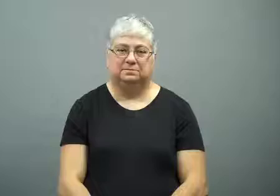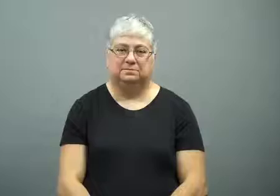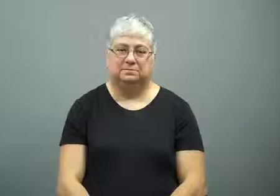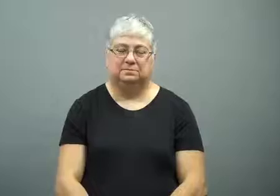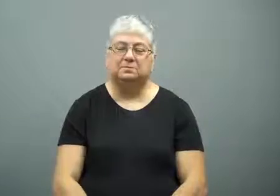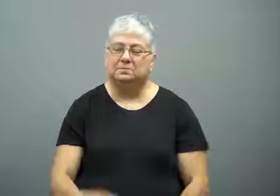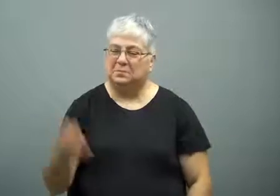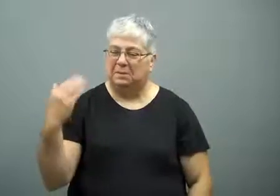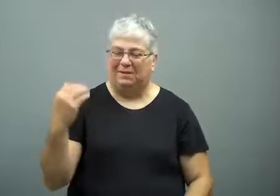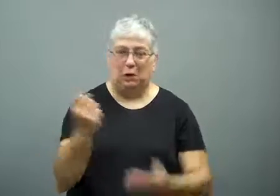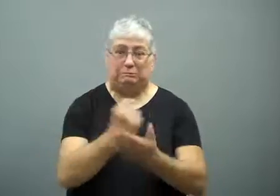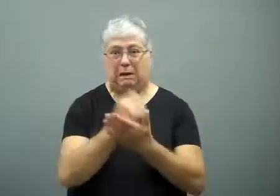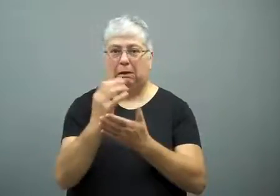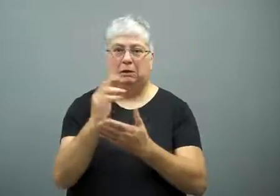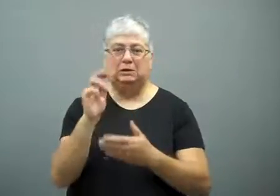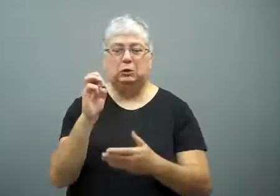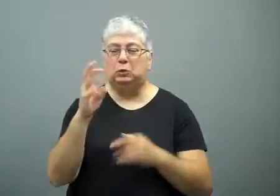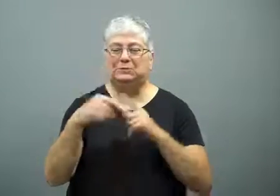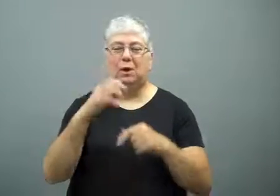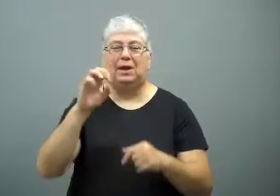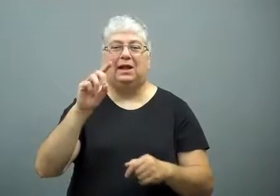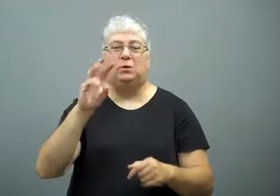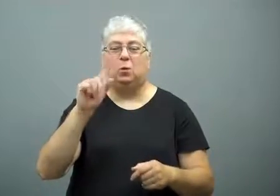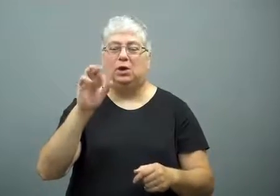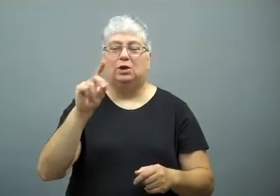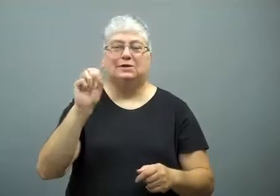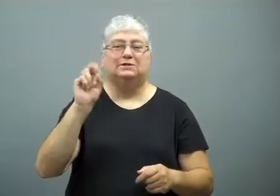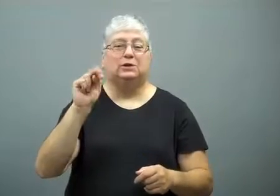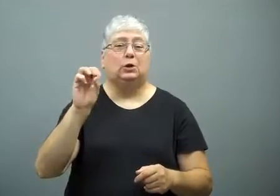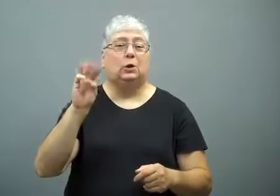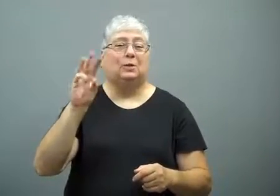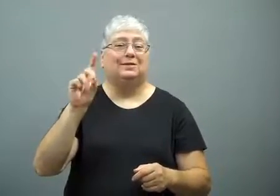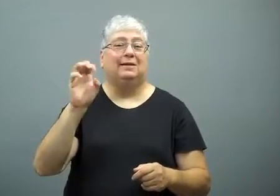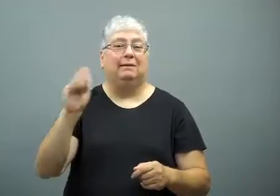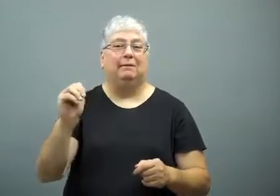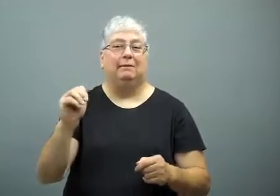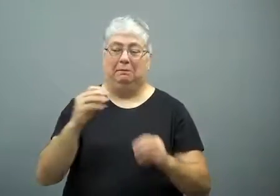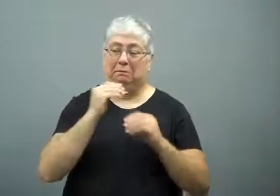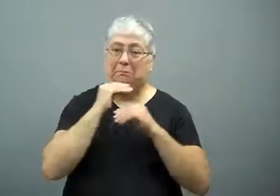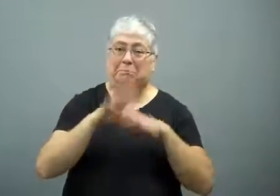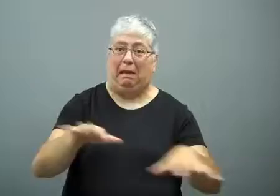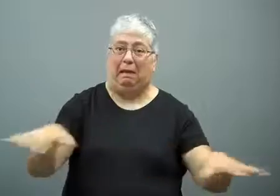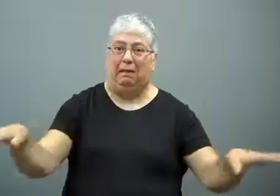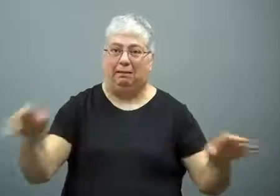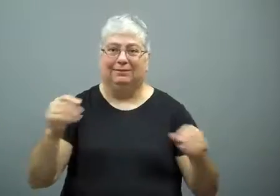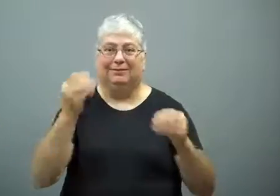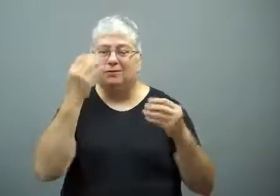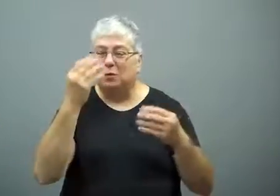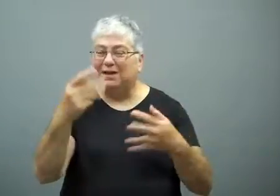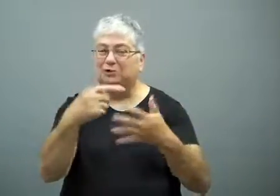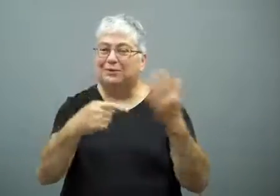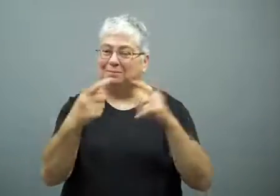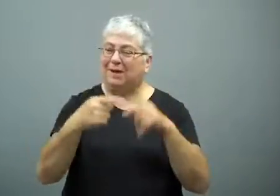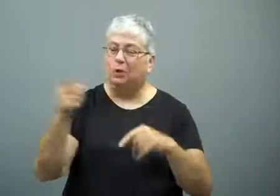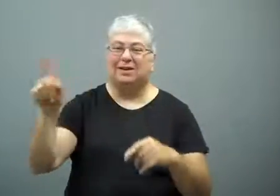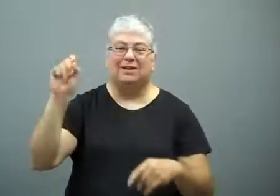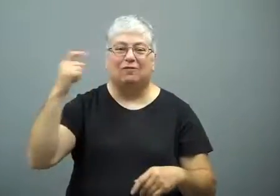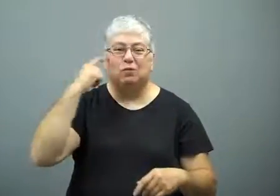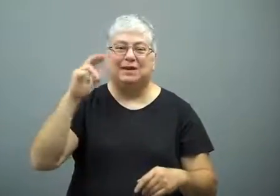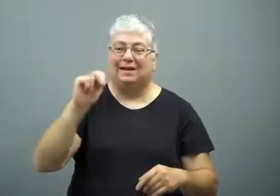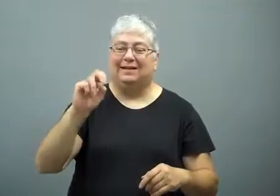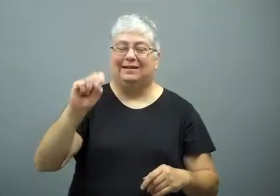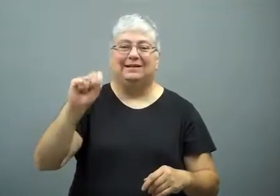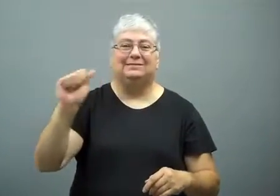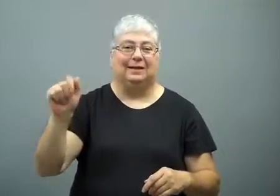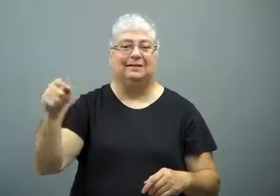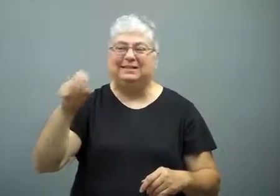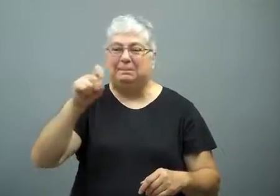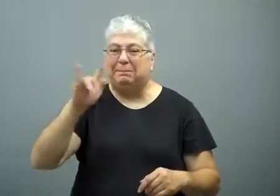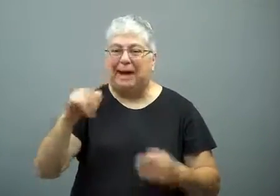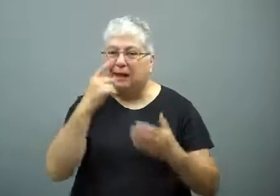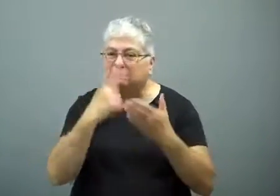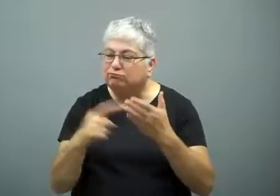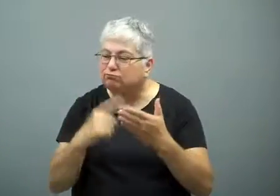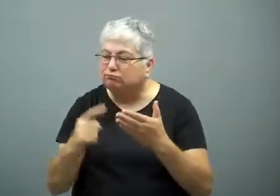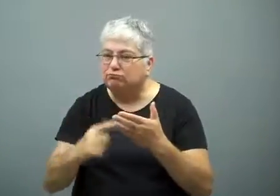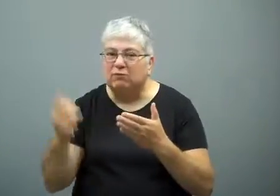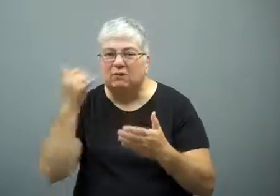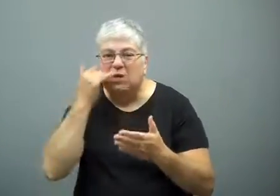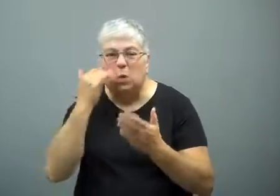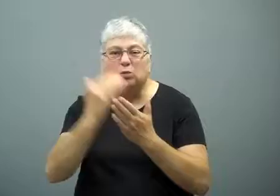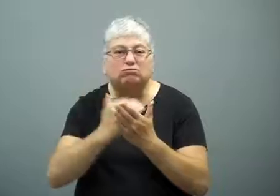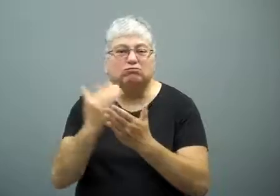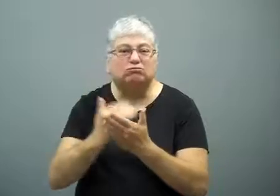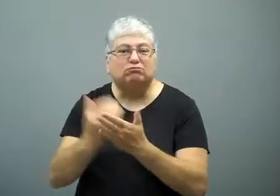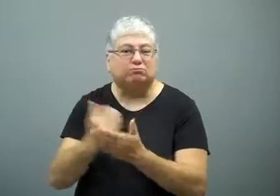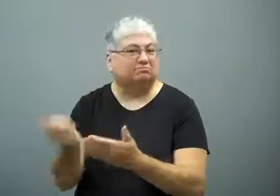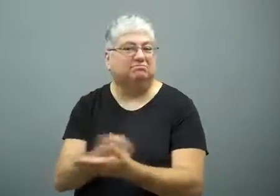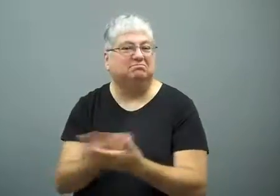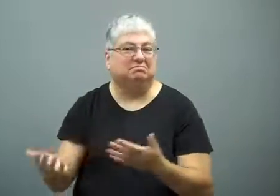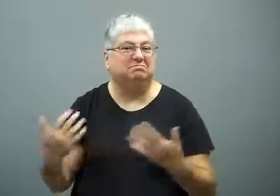Edward Snowden made the news when he exposed the NSA